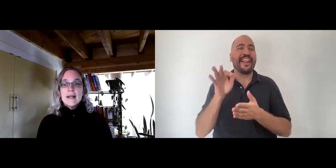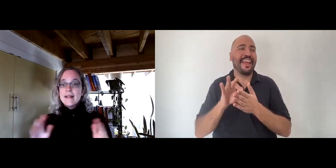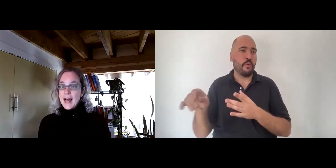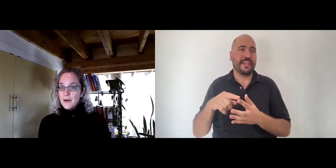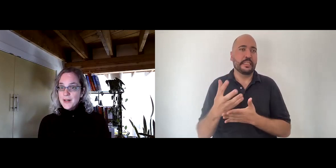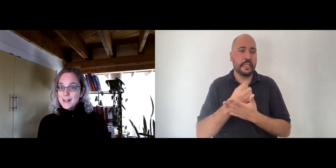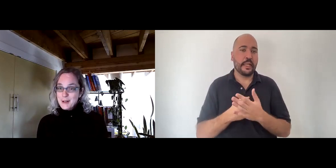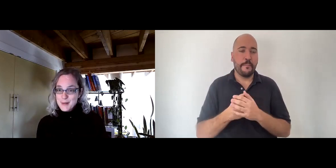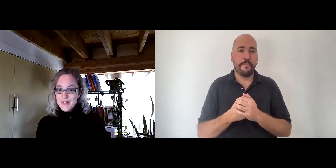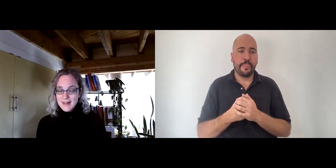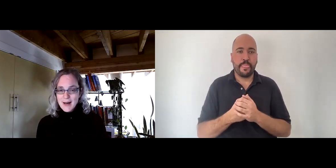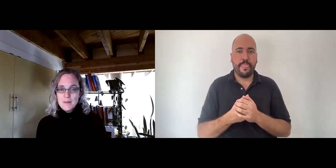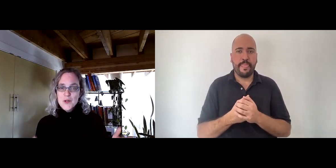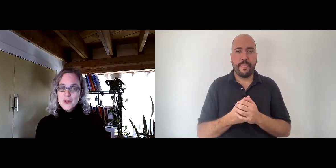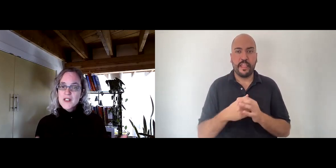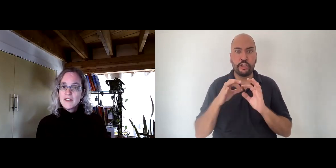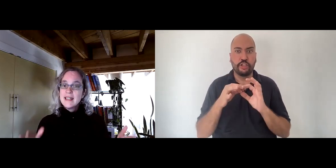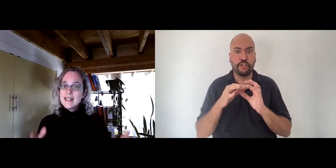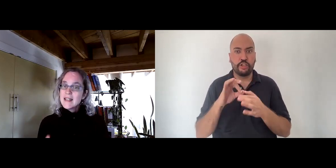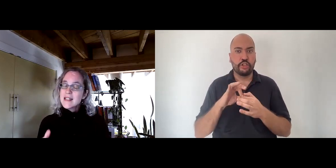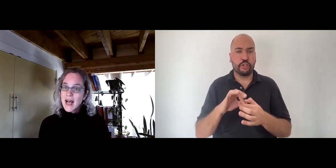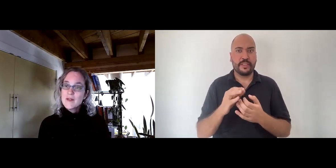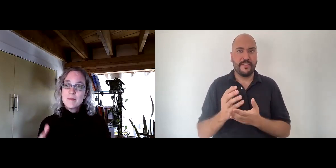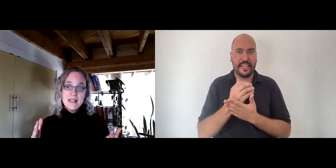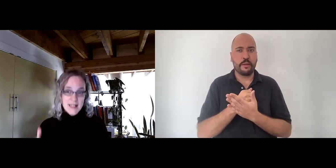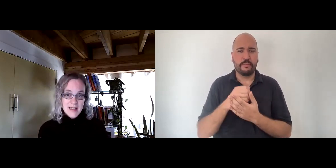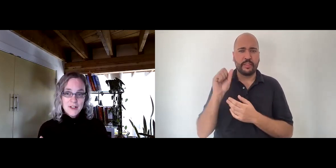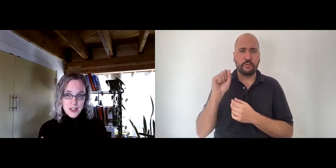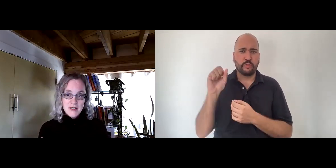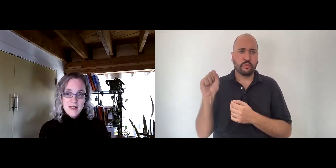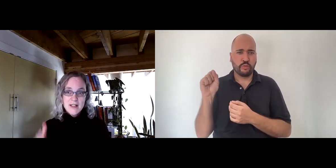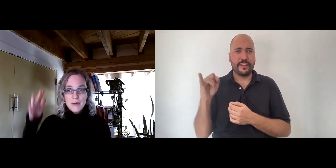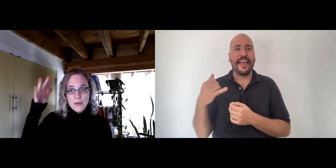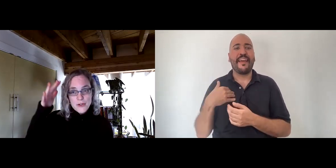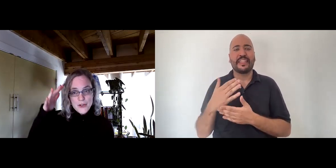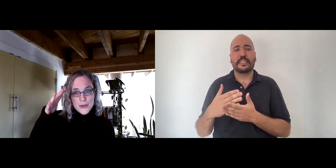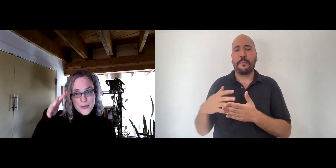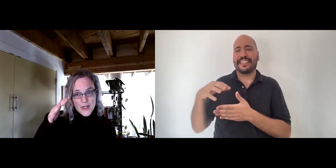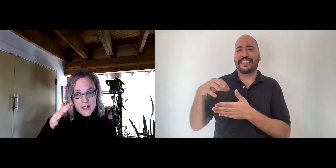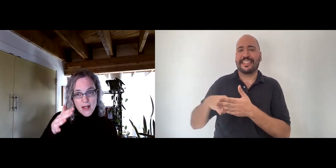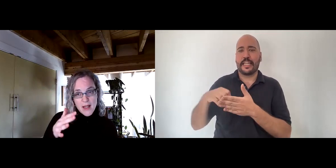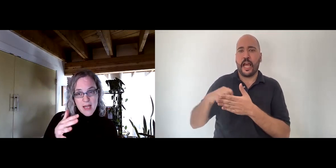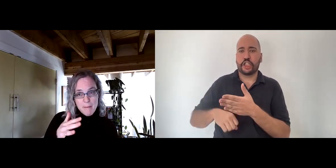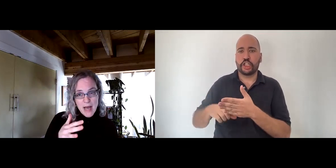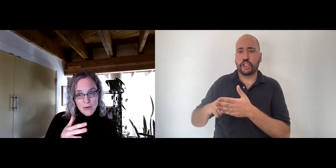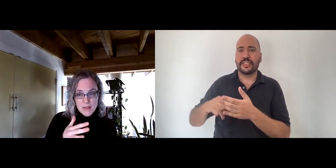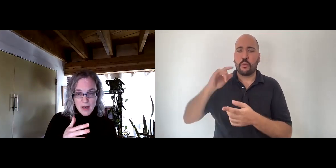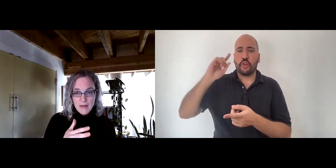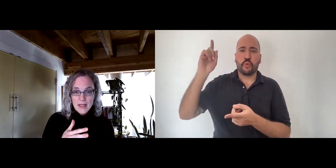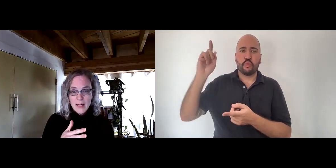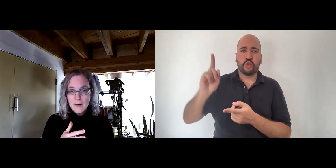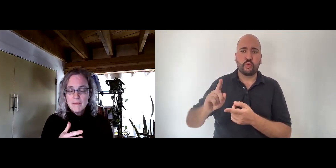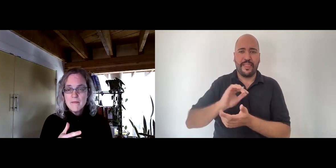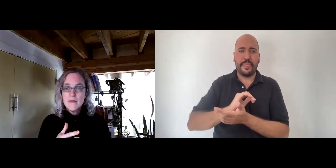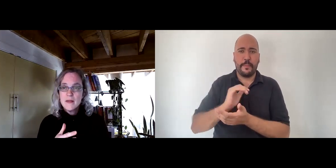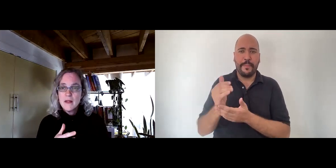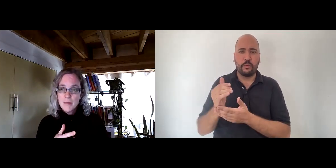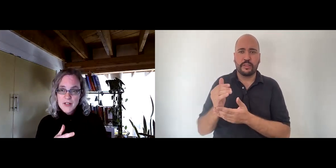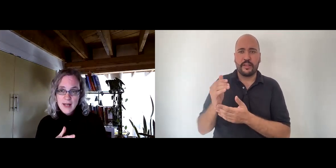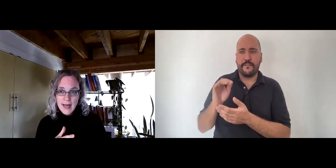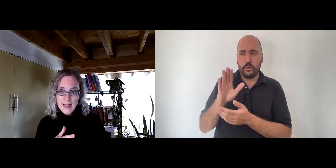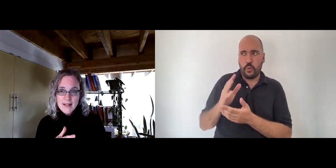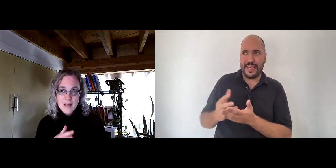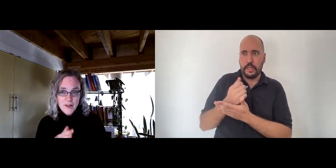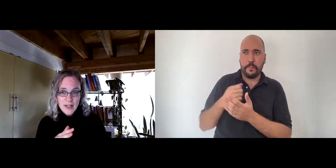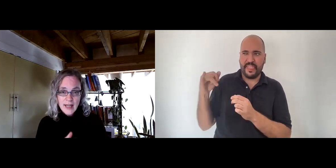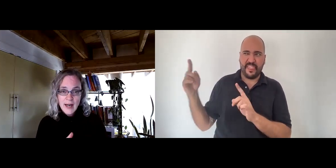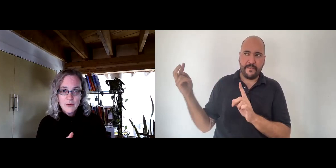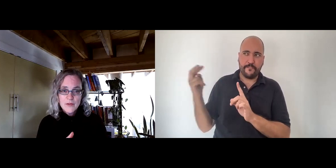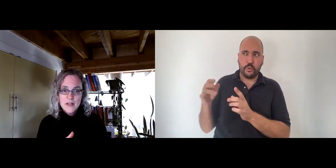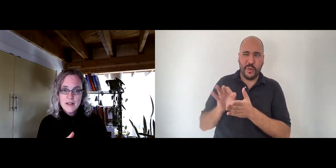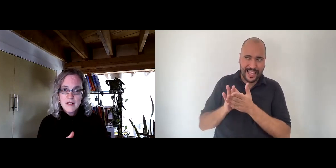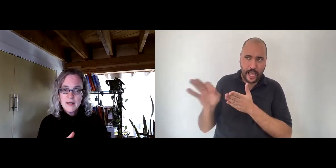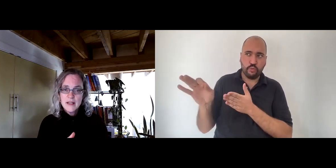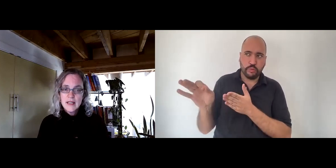Now in terms of income, social security does have some deductions that reduce the amount of income a person has that they're gonna count.